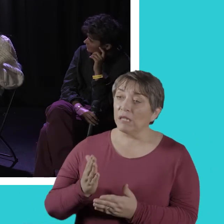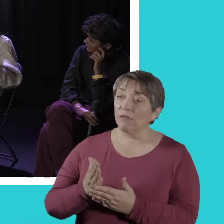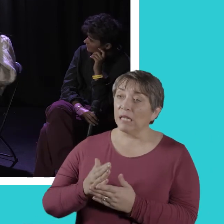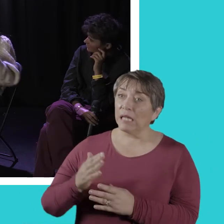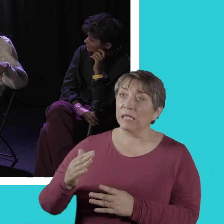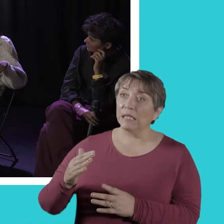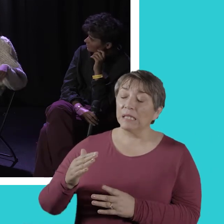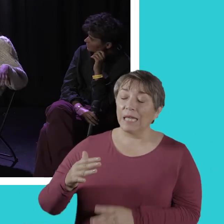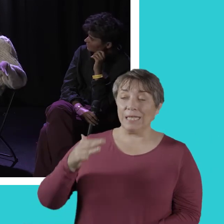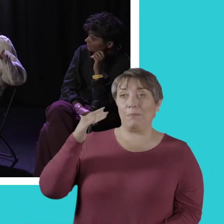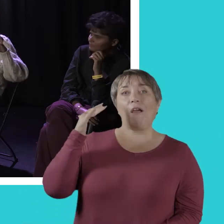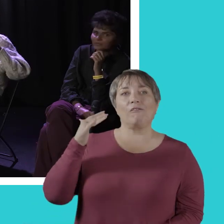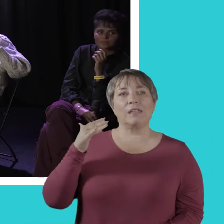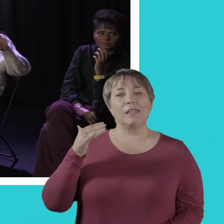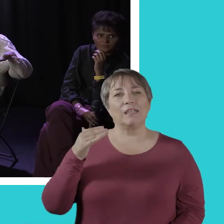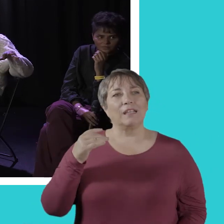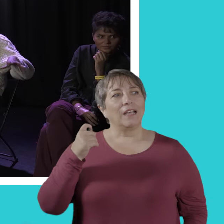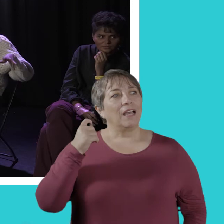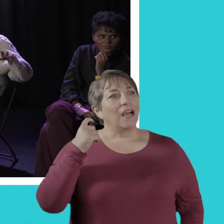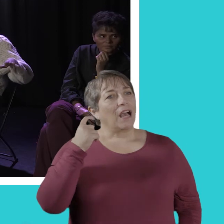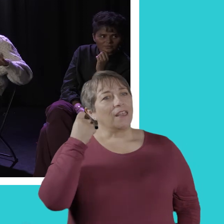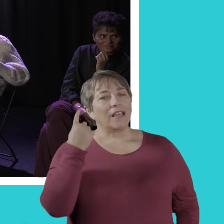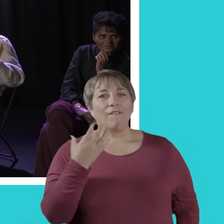for one more question of the panel and then I am going to open things out to the floor so I'm just